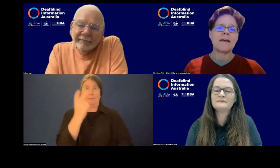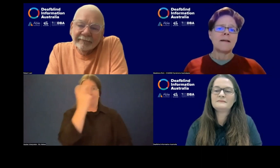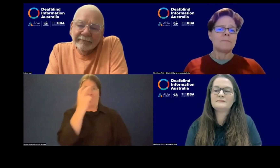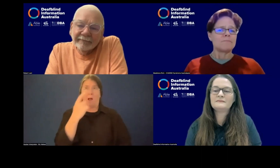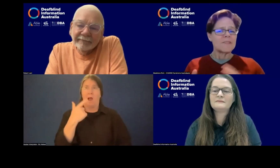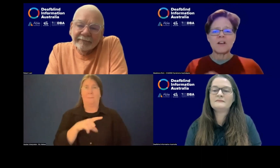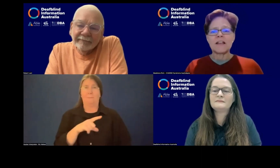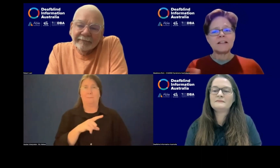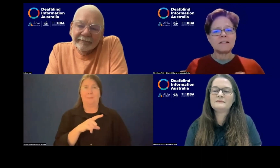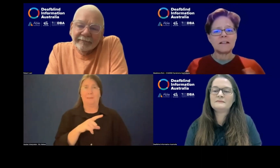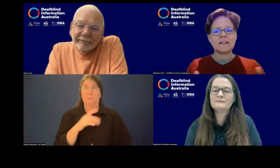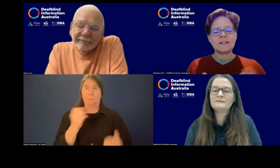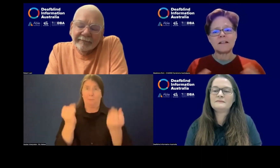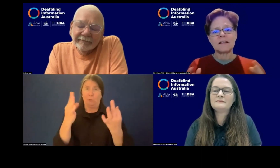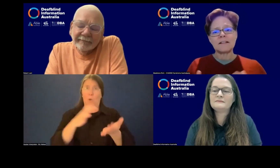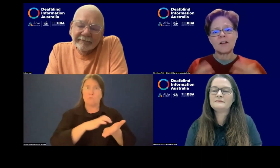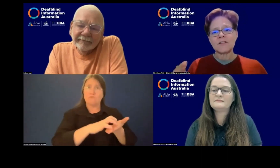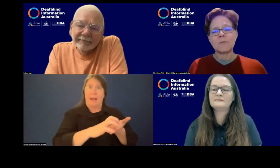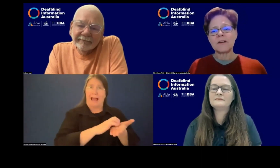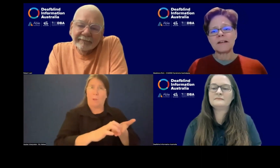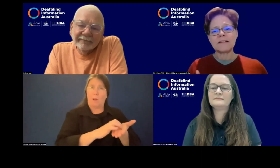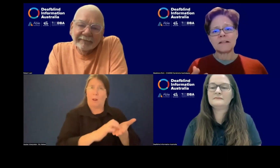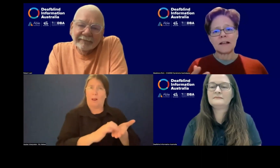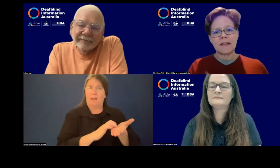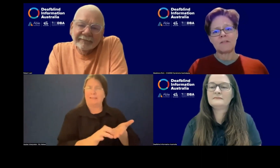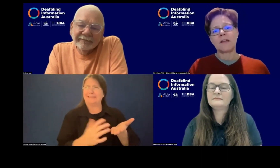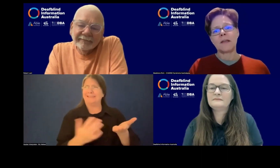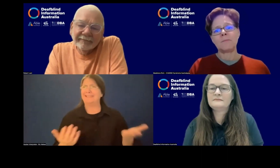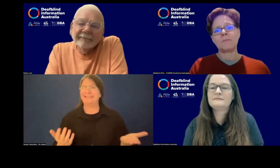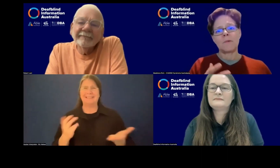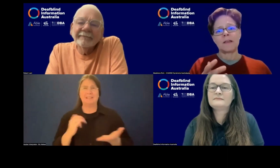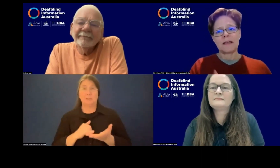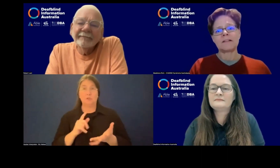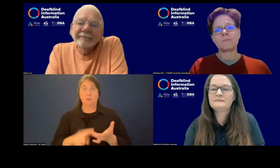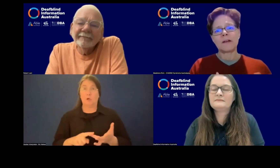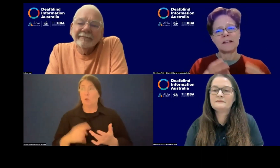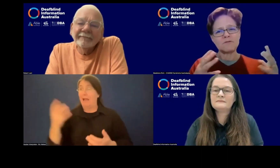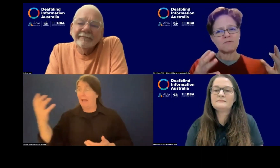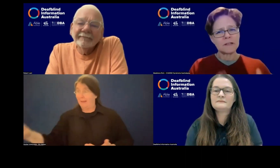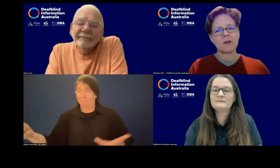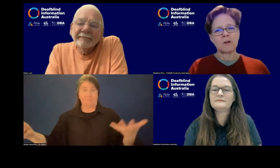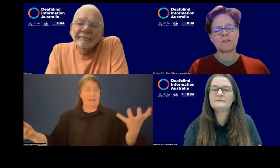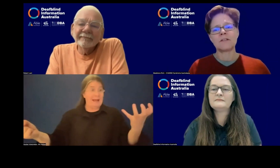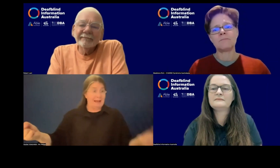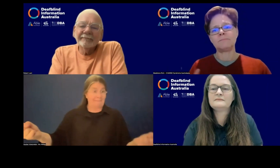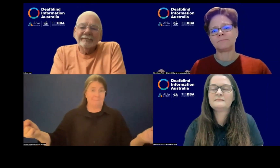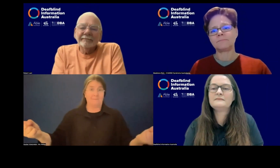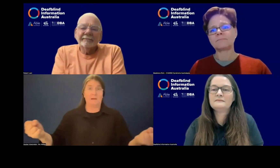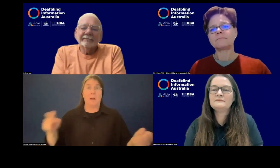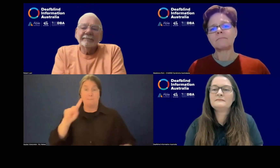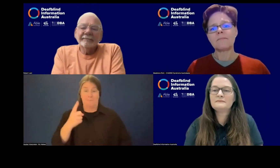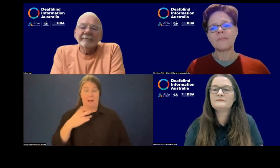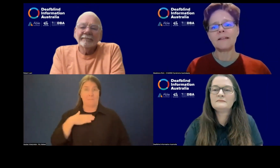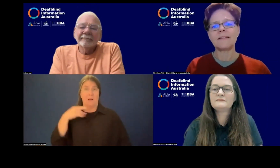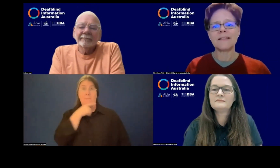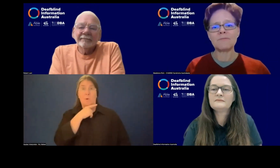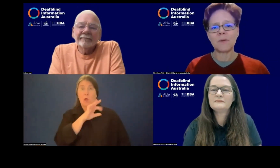Those communities are there for him, yes, but he doesn't really belong to them.